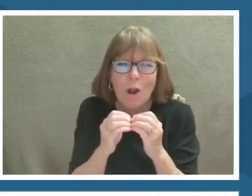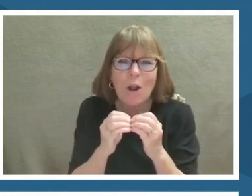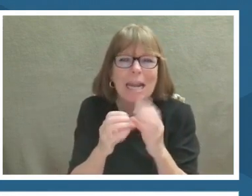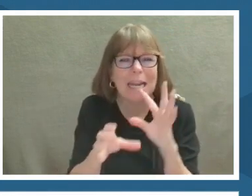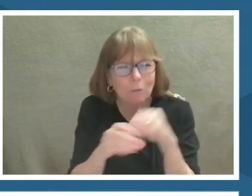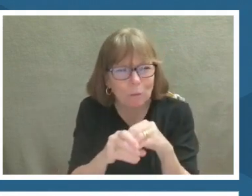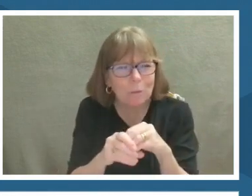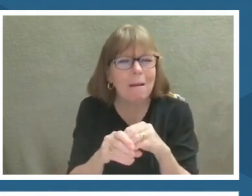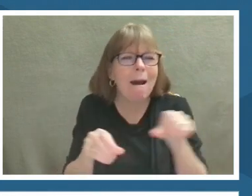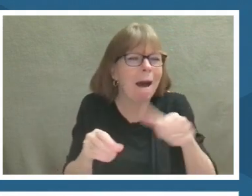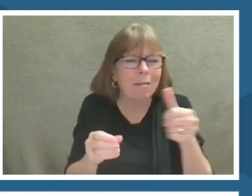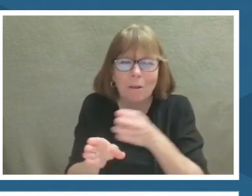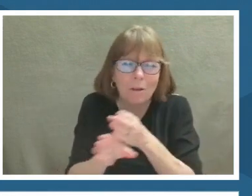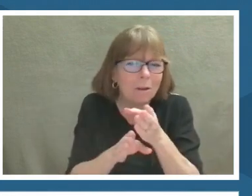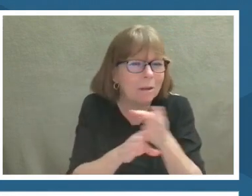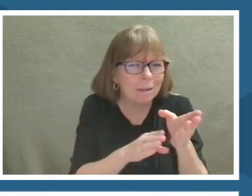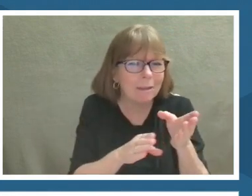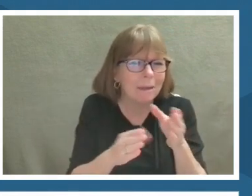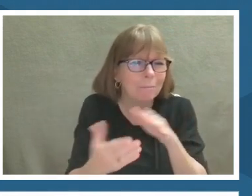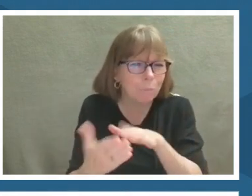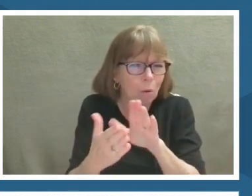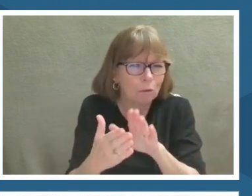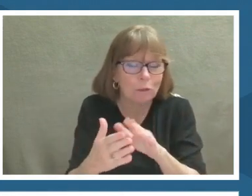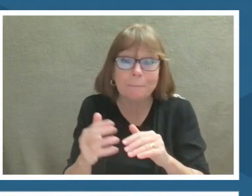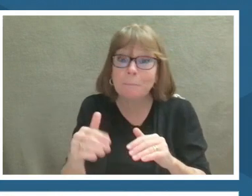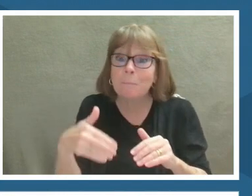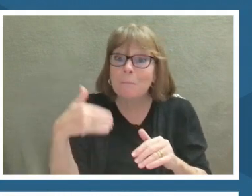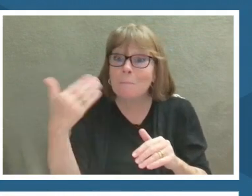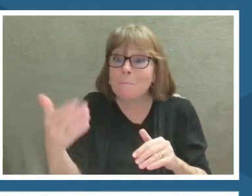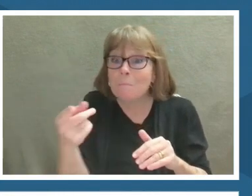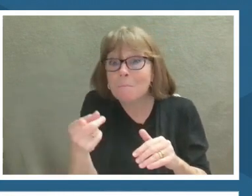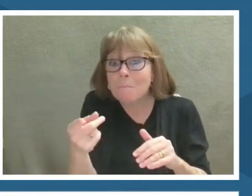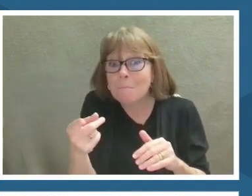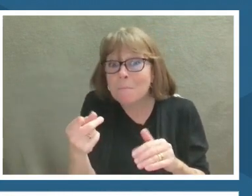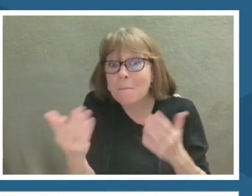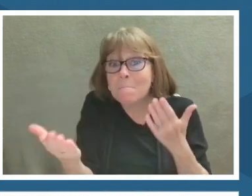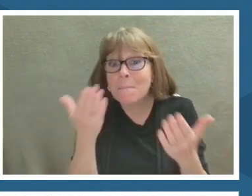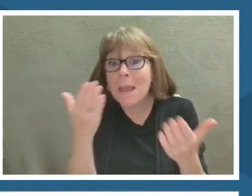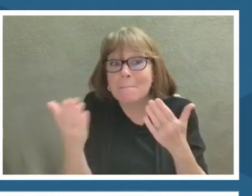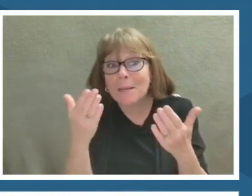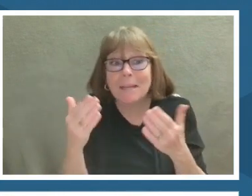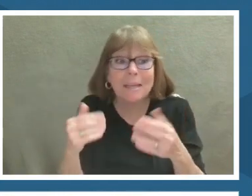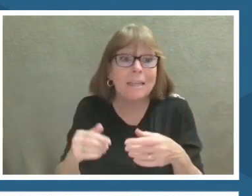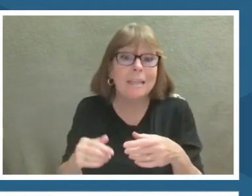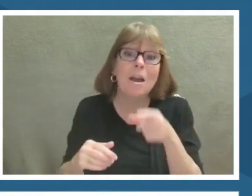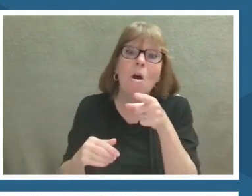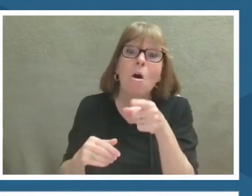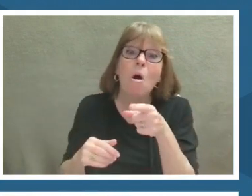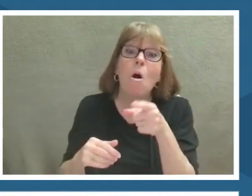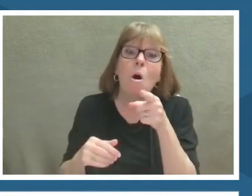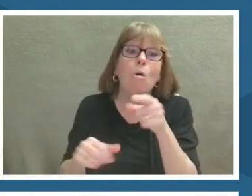approach so if you go to the next one you could maybe they're doing something in science they